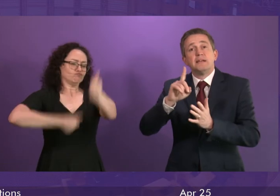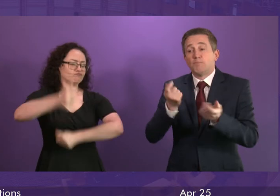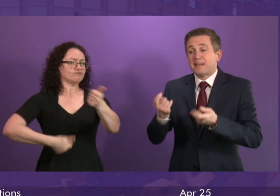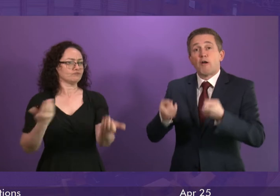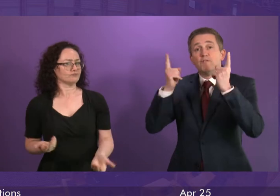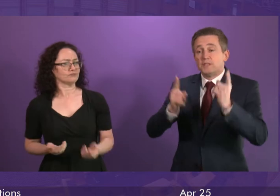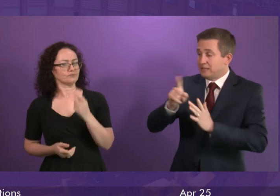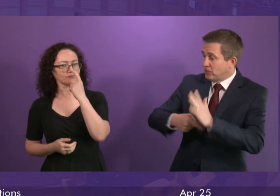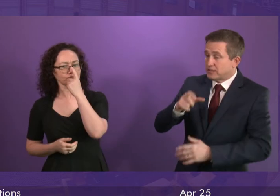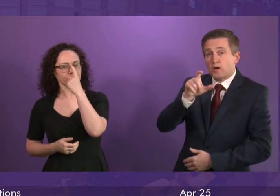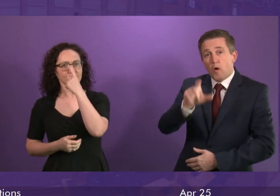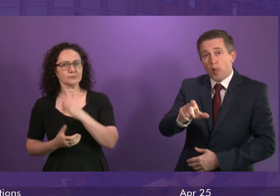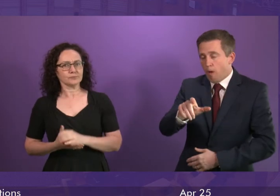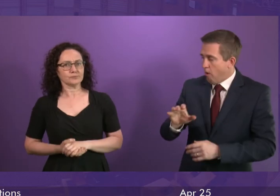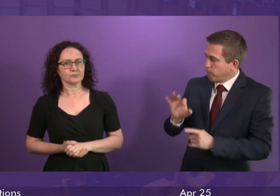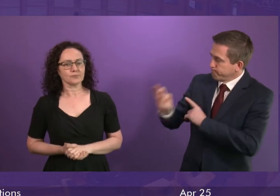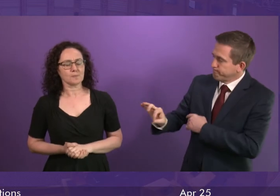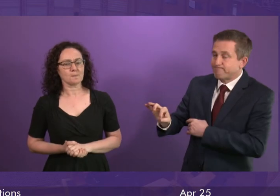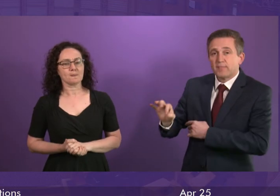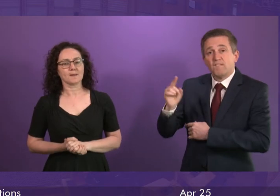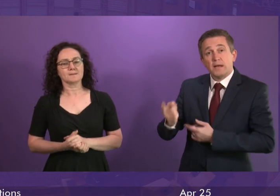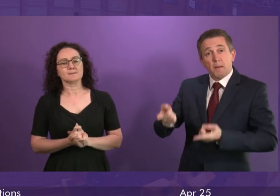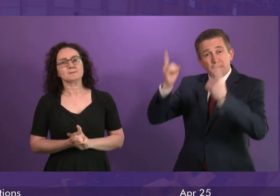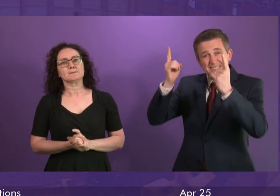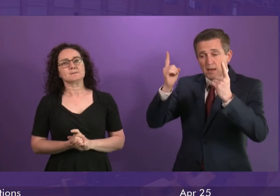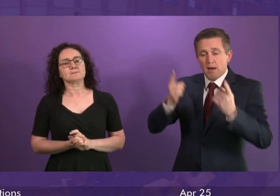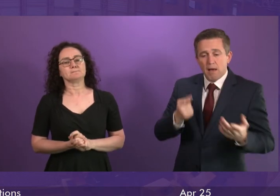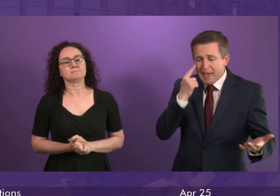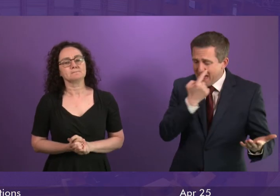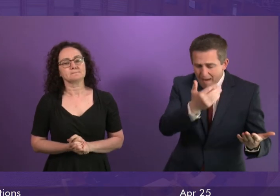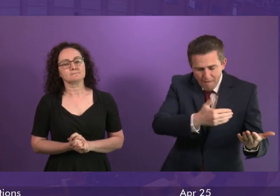Jackson Carlaw: The evidence suggests that the First Minister